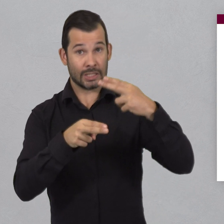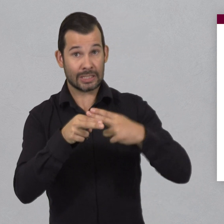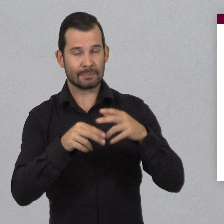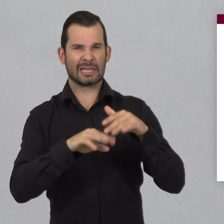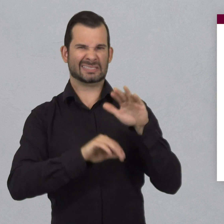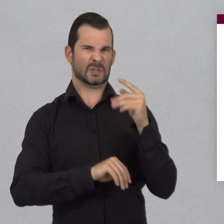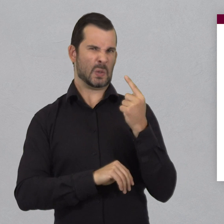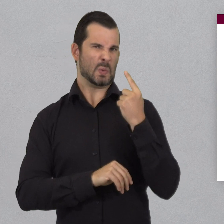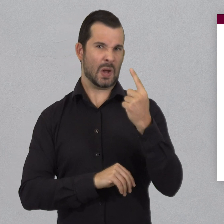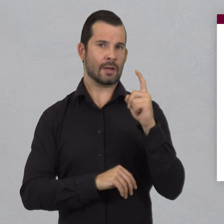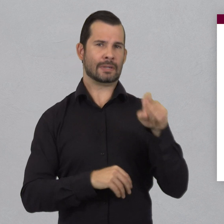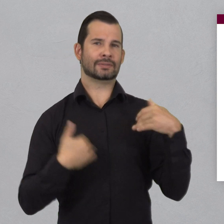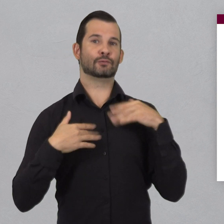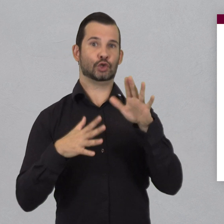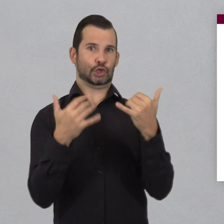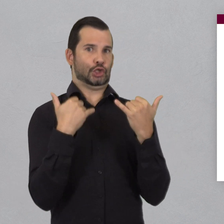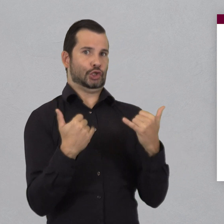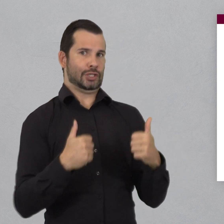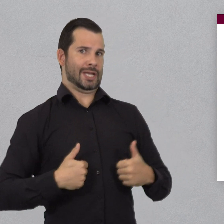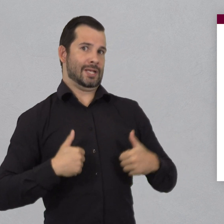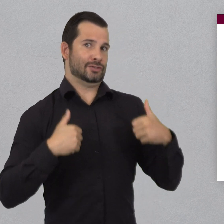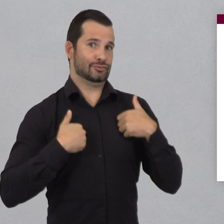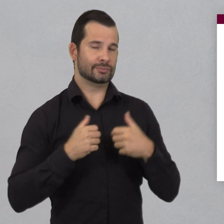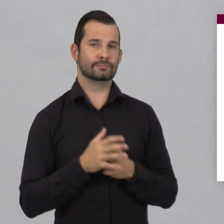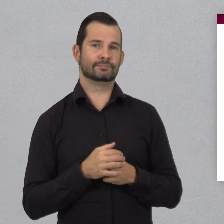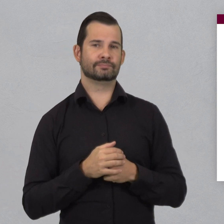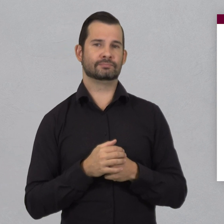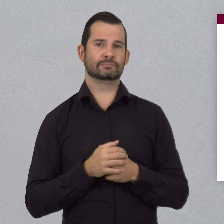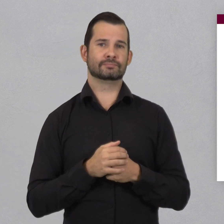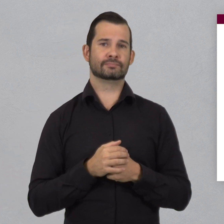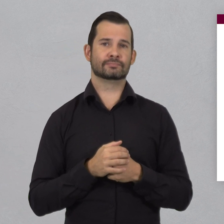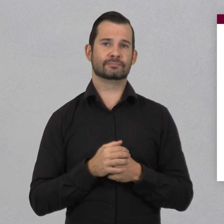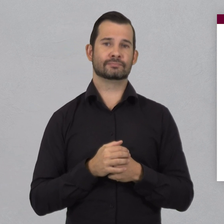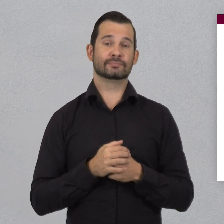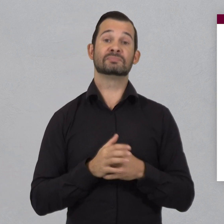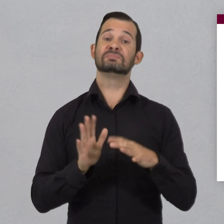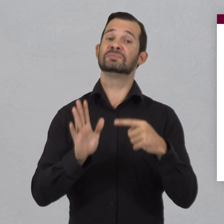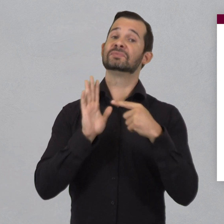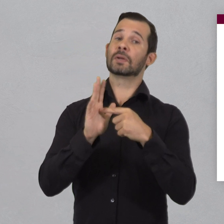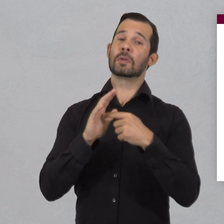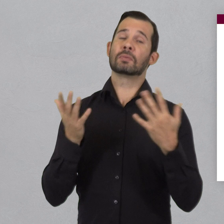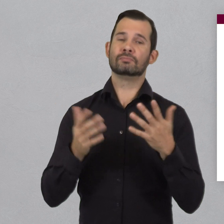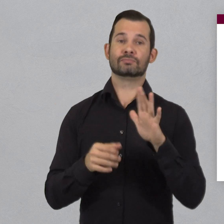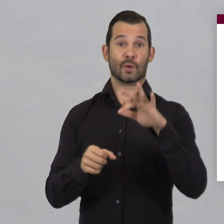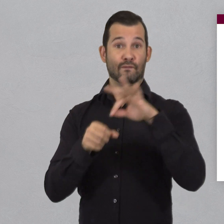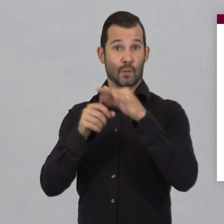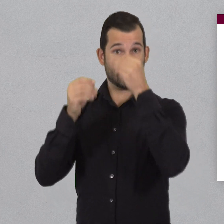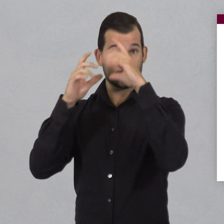Both must have your name, and at least one must have your current address. Example: